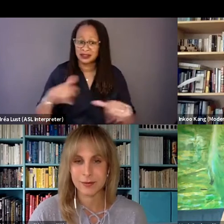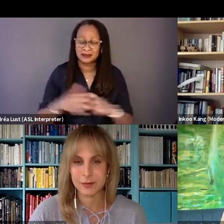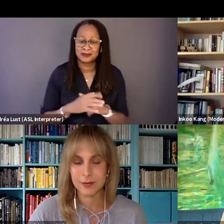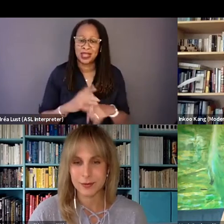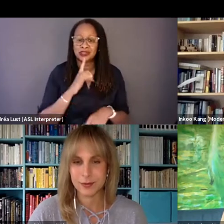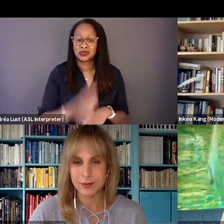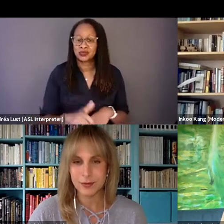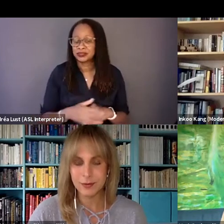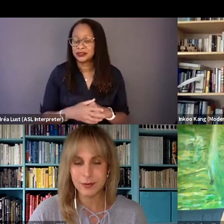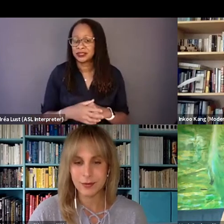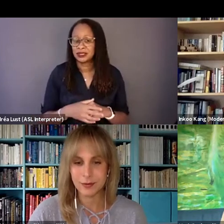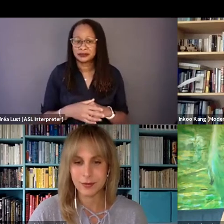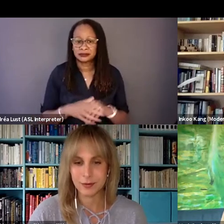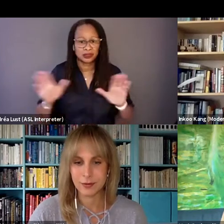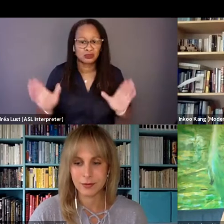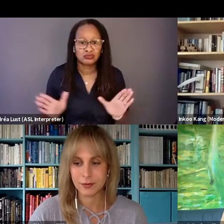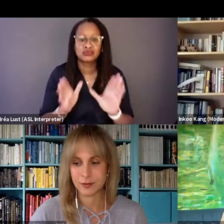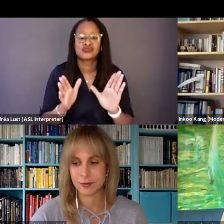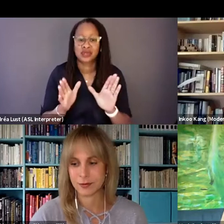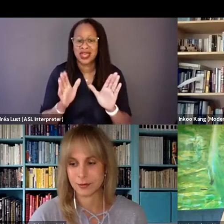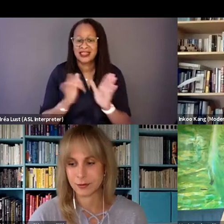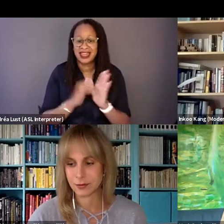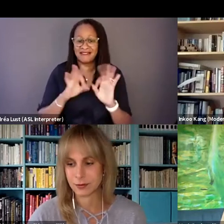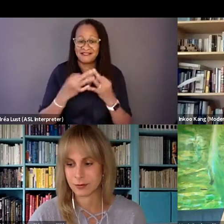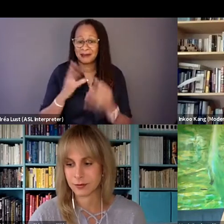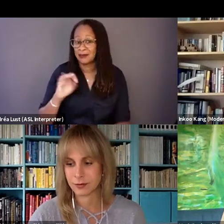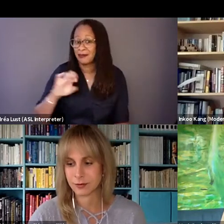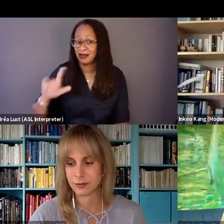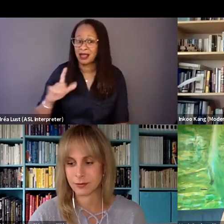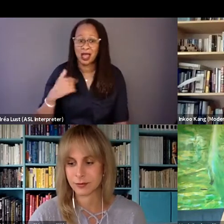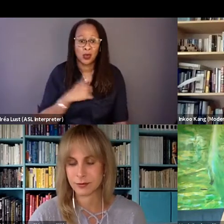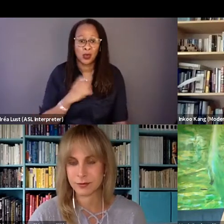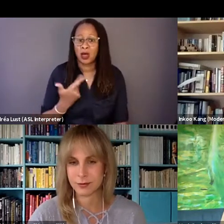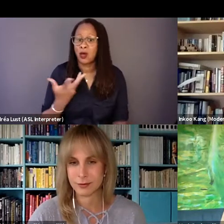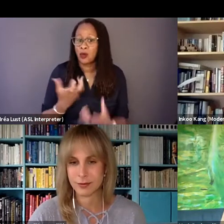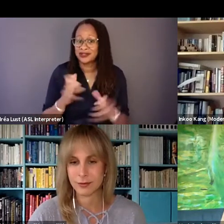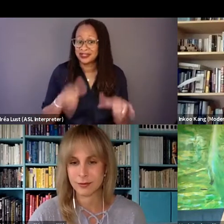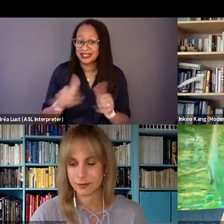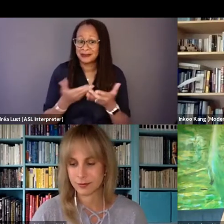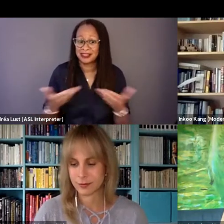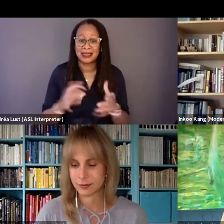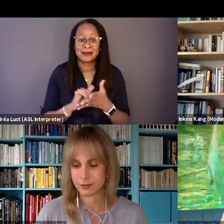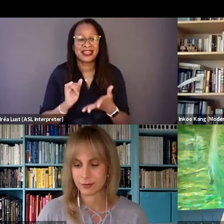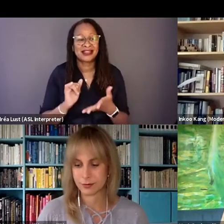I think, pushed the Michael family. And I get that. I really understand that we all wanted the same thing, but that was how that conversation started with.